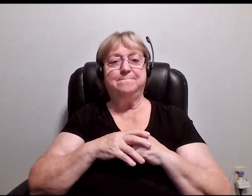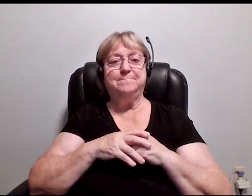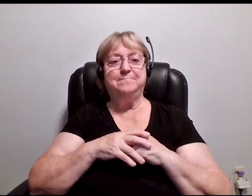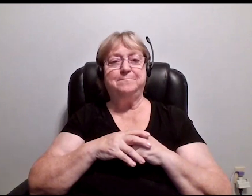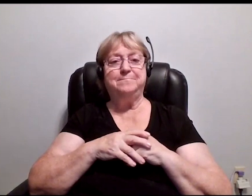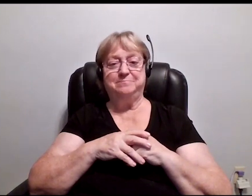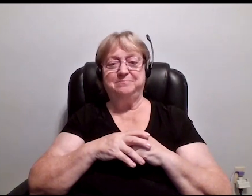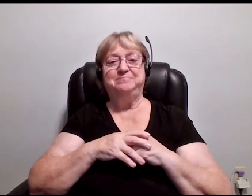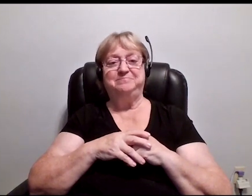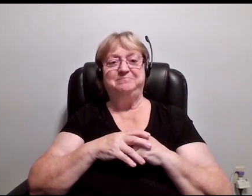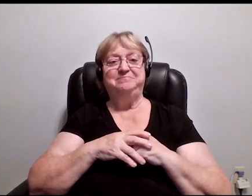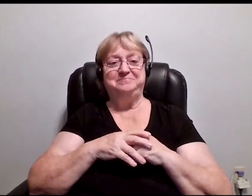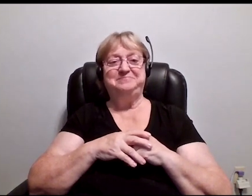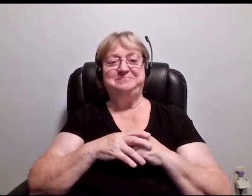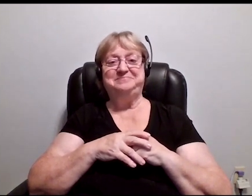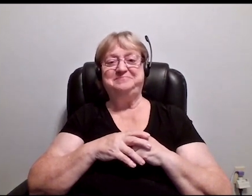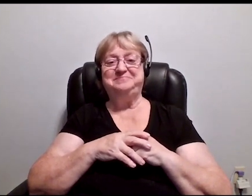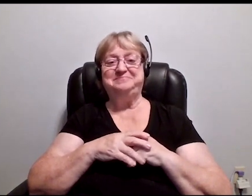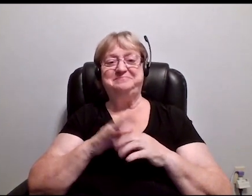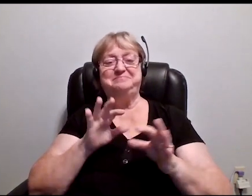There we go. Okay. Great. Perfect. Thank you.